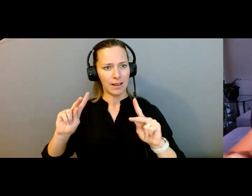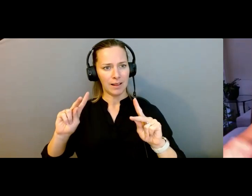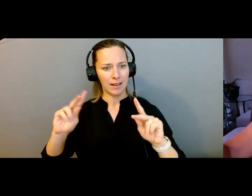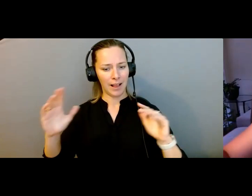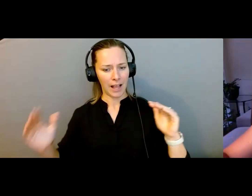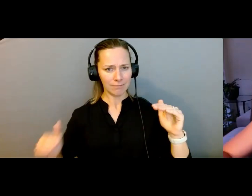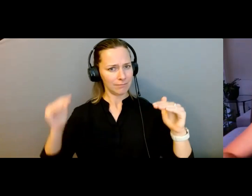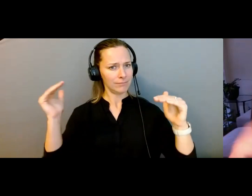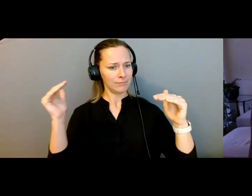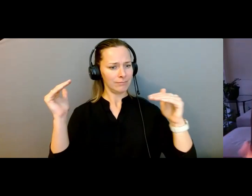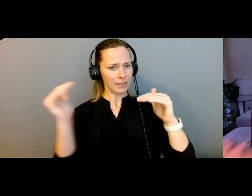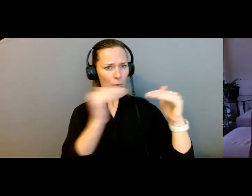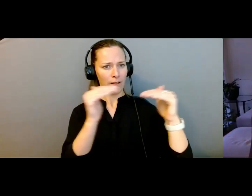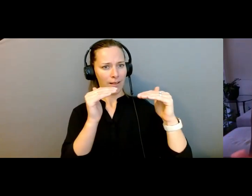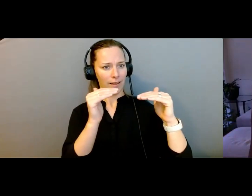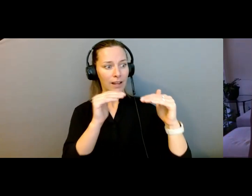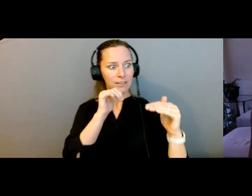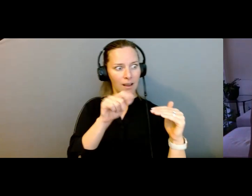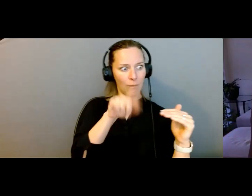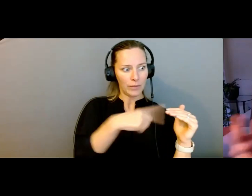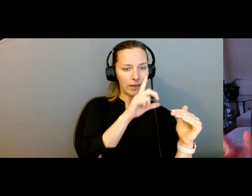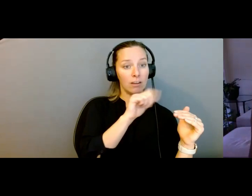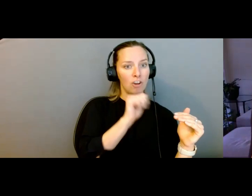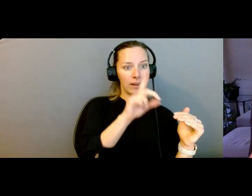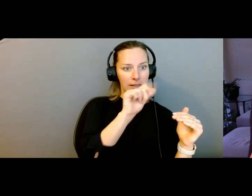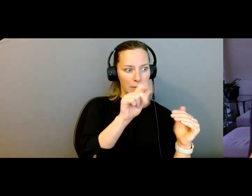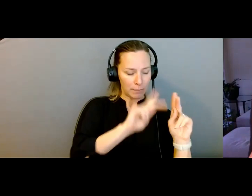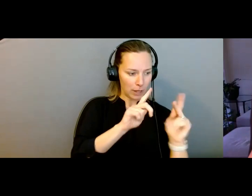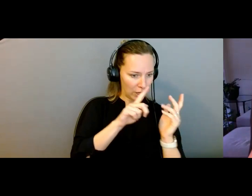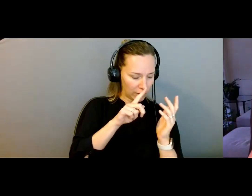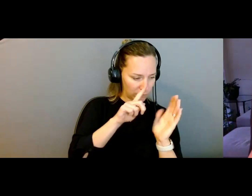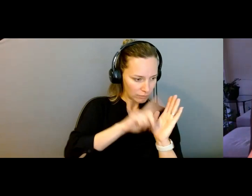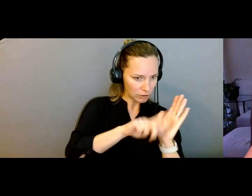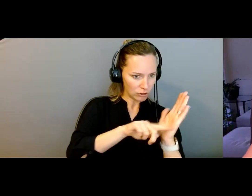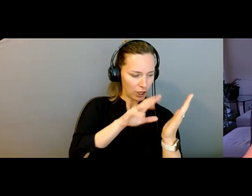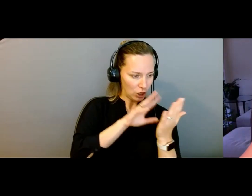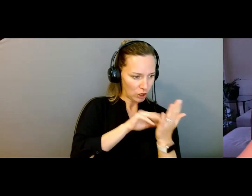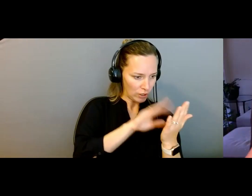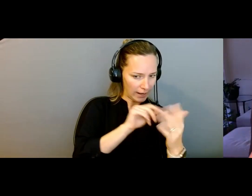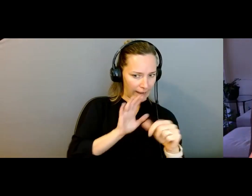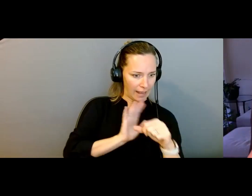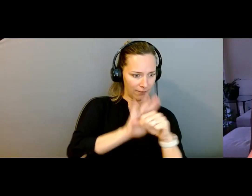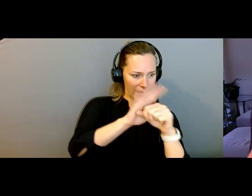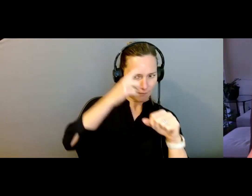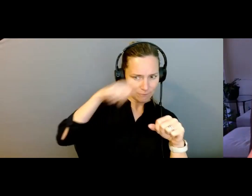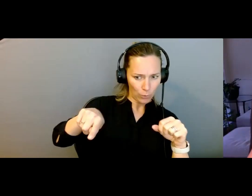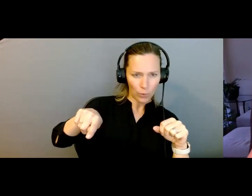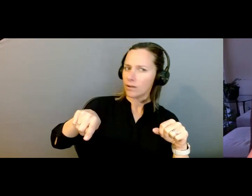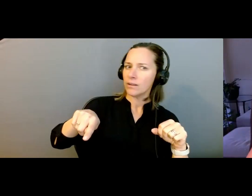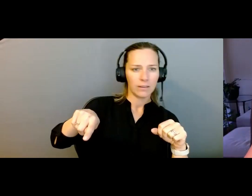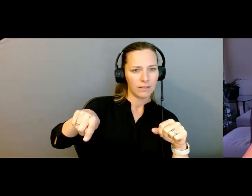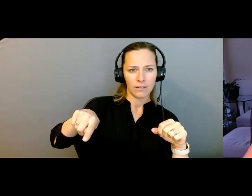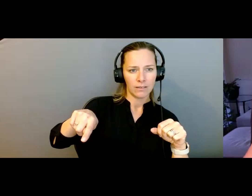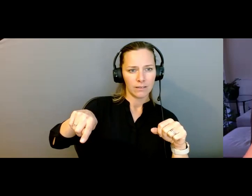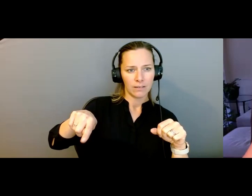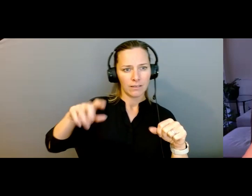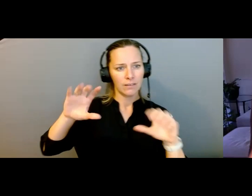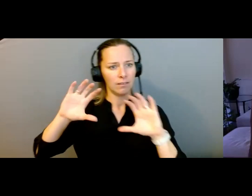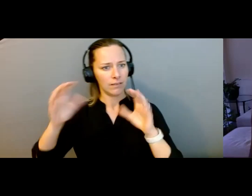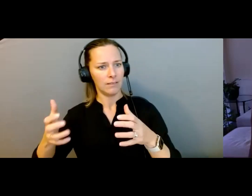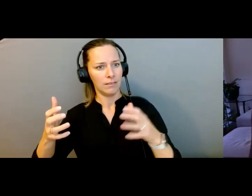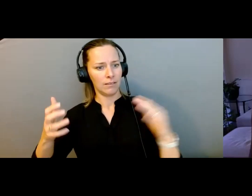doing the studying and the learning and the advocating. It's how do we become accomplices,